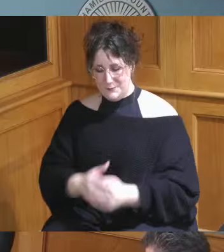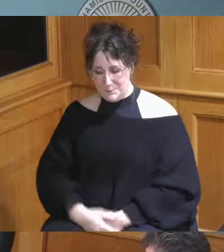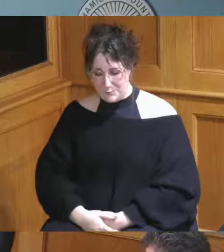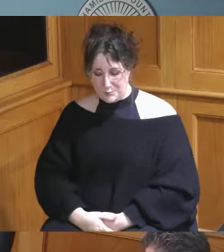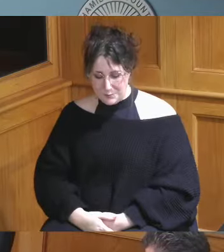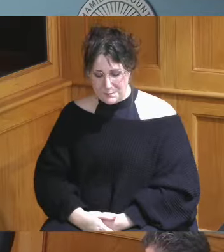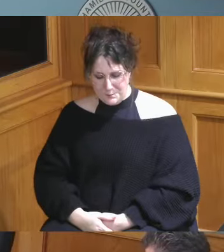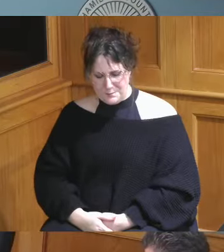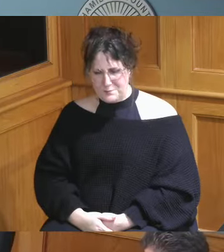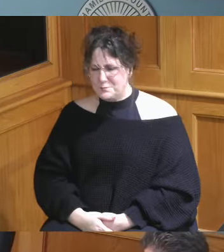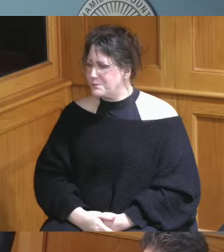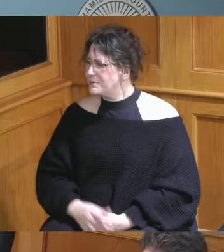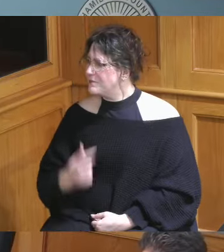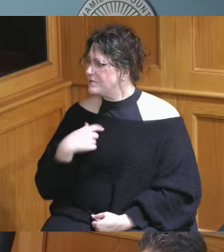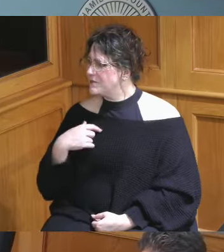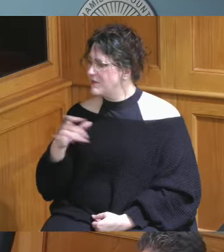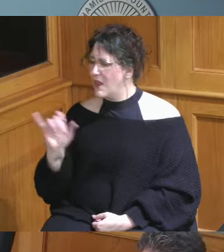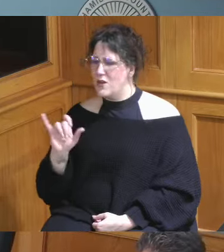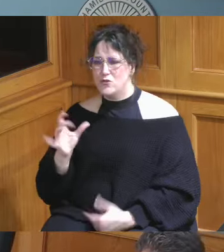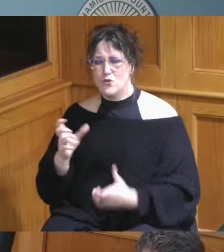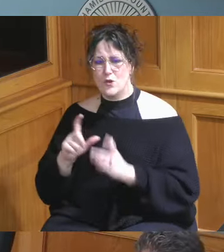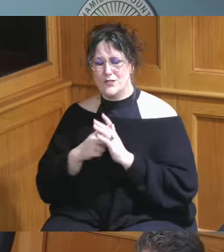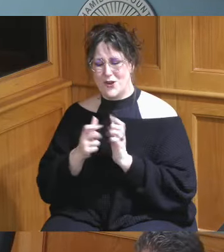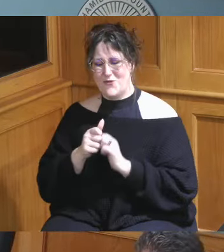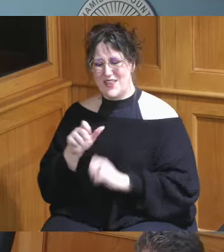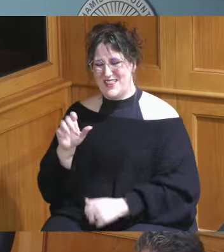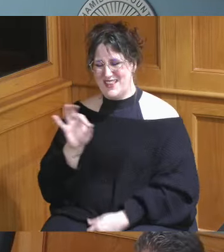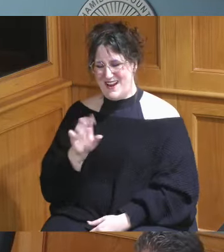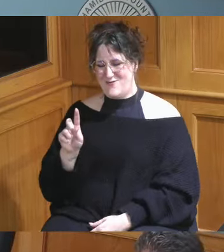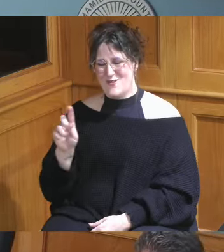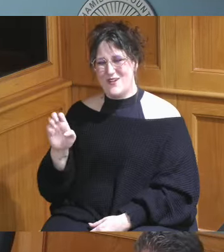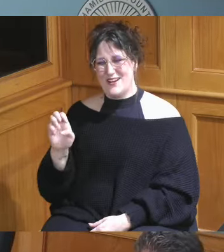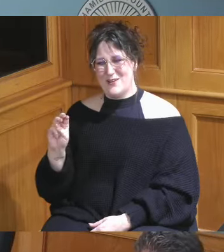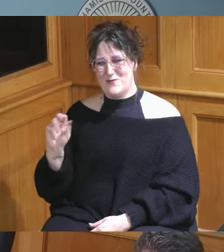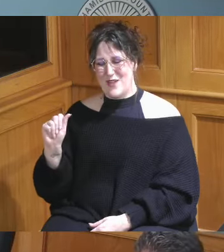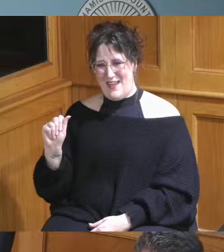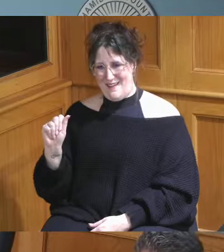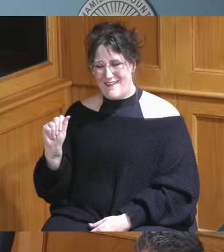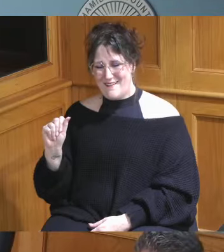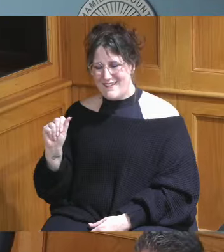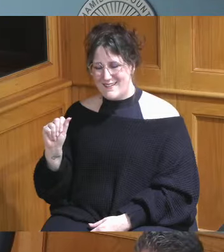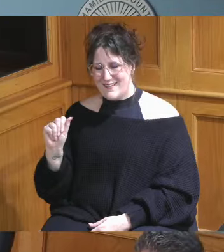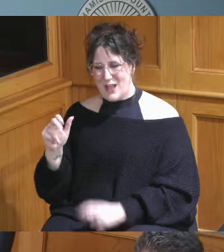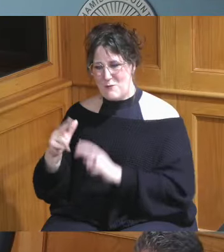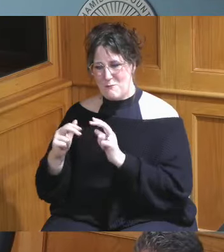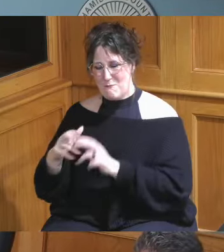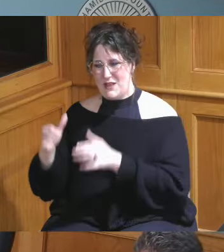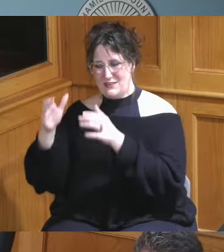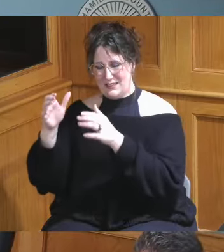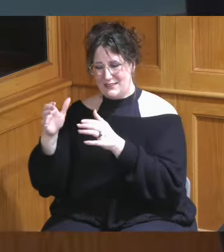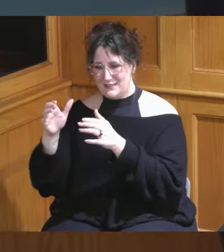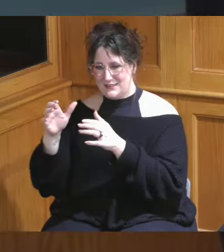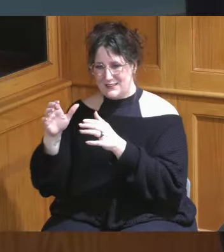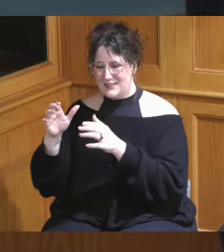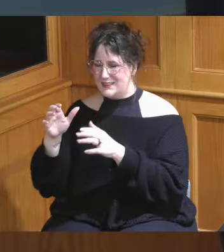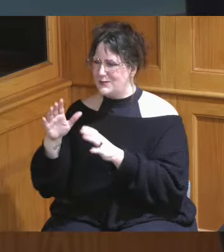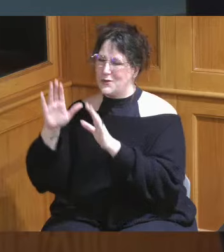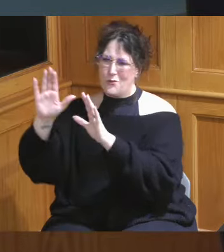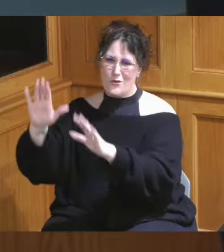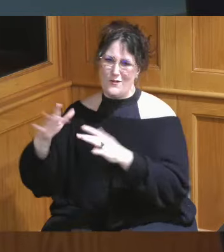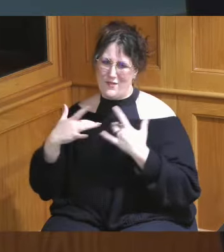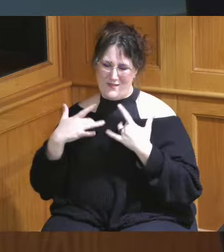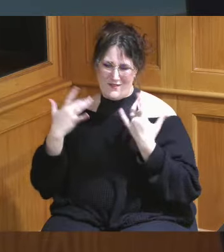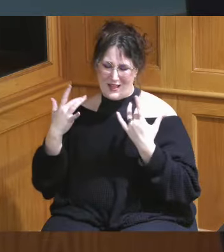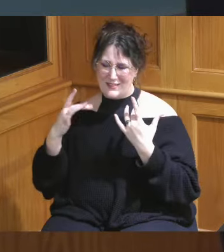911 EMA building consolidation up in Springdale. It was a wonderful event. The facility is so much